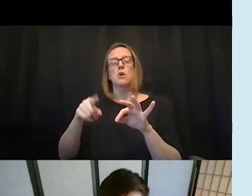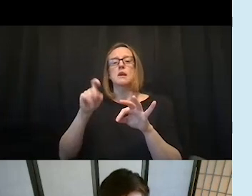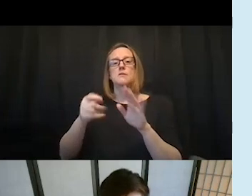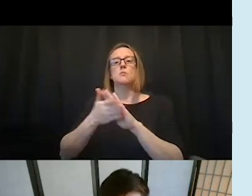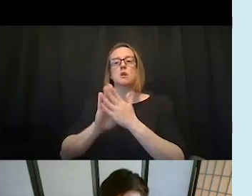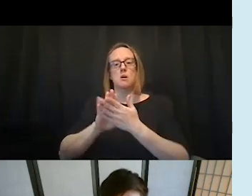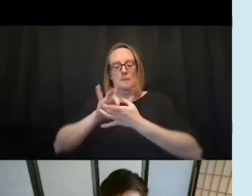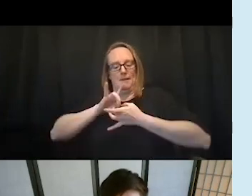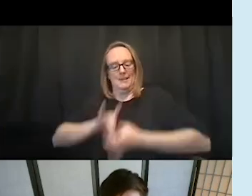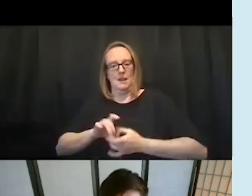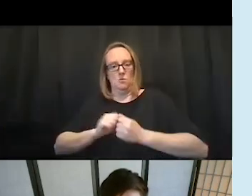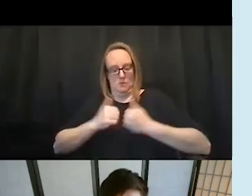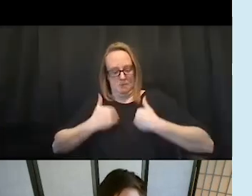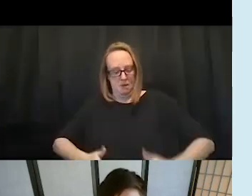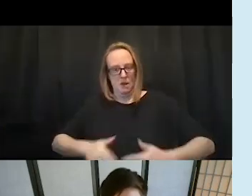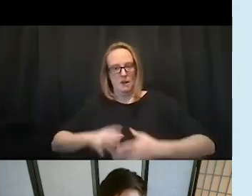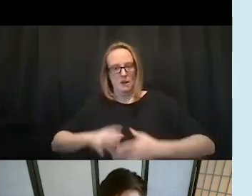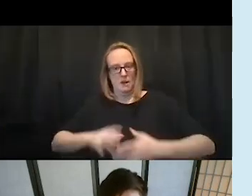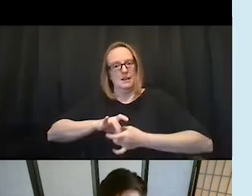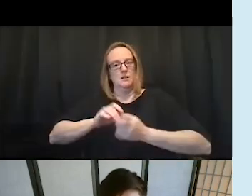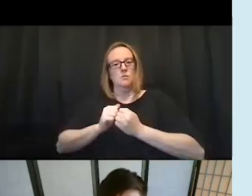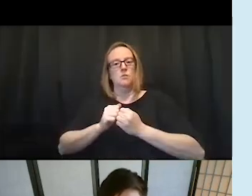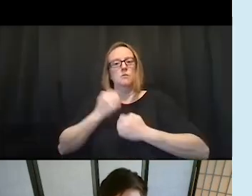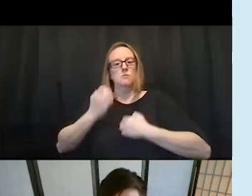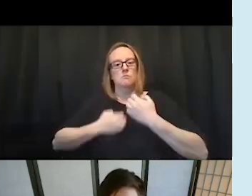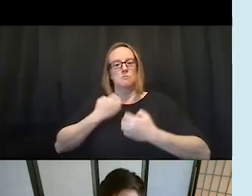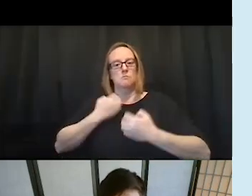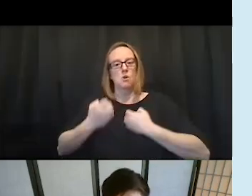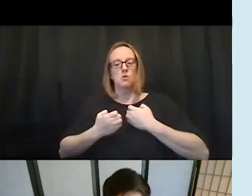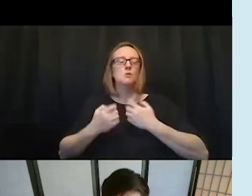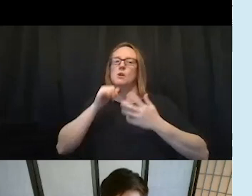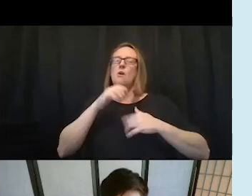bodies is to instead of pushing them away and thinking oh this is a rational I shouldn't be